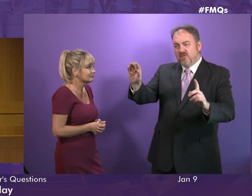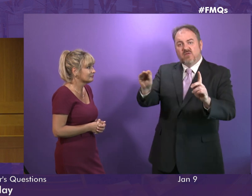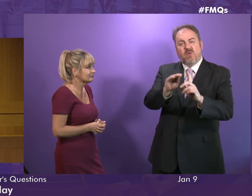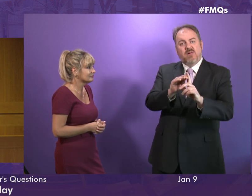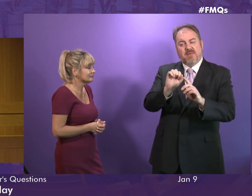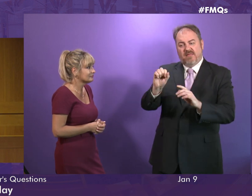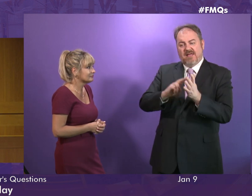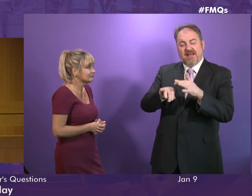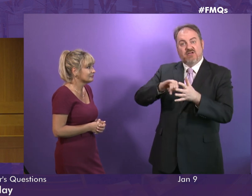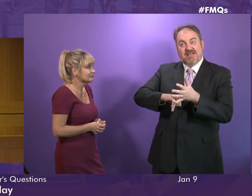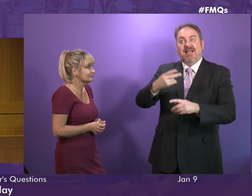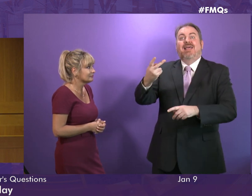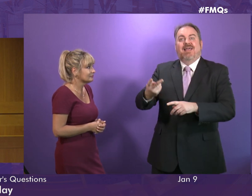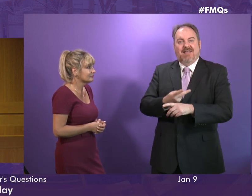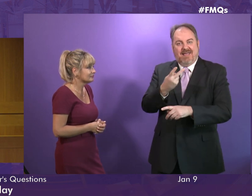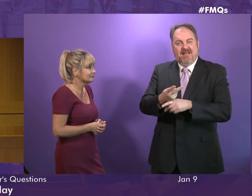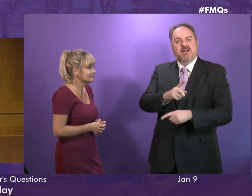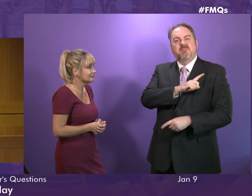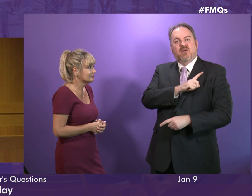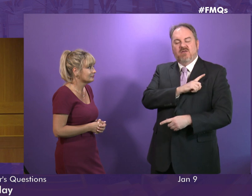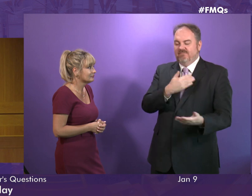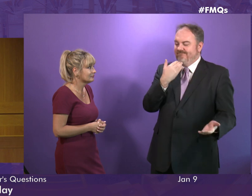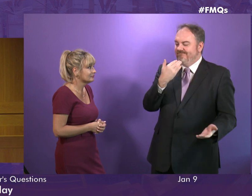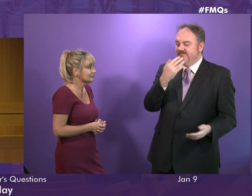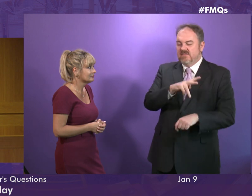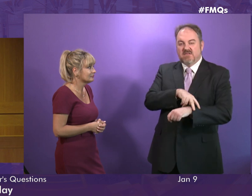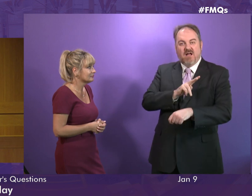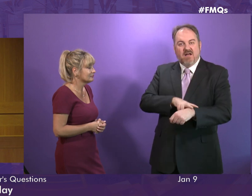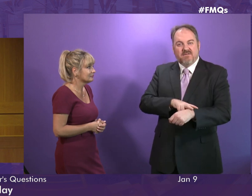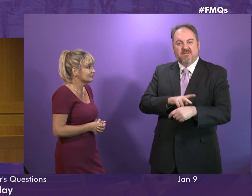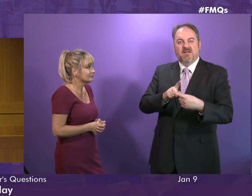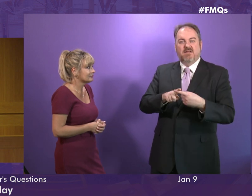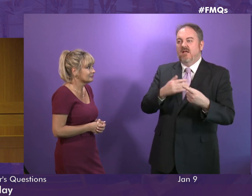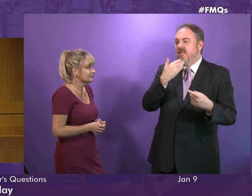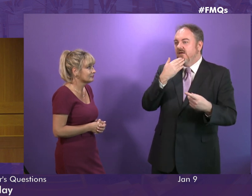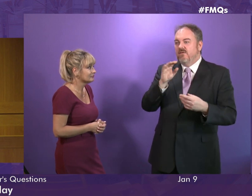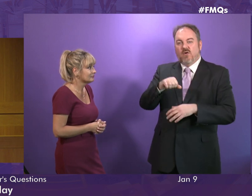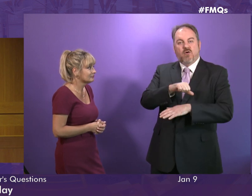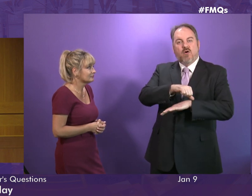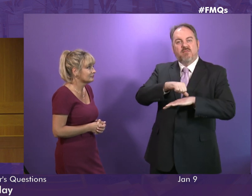officials that that is due to a lack of staff and a lack of theatre space because of the